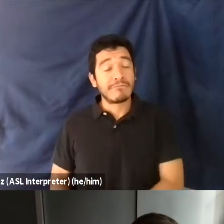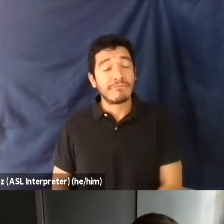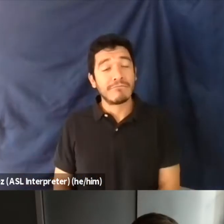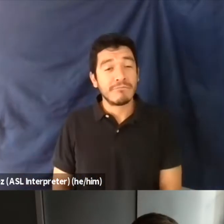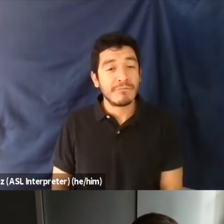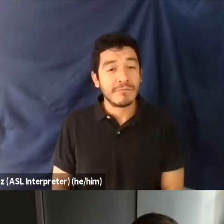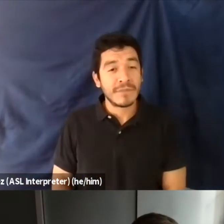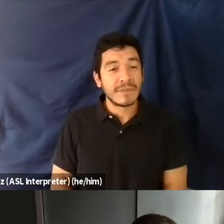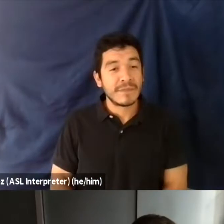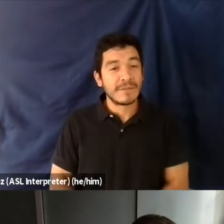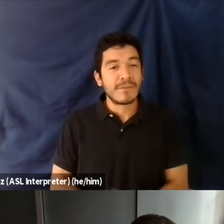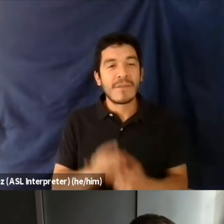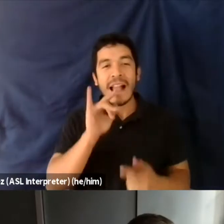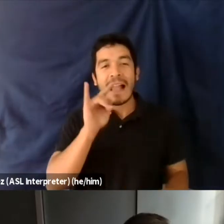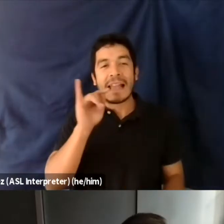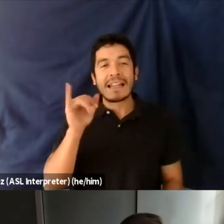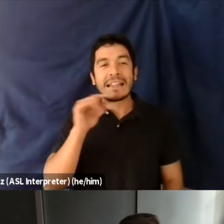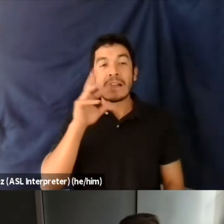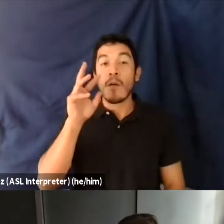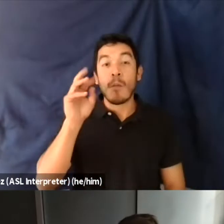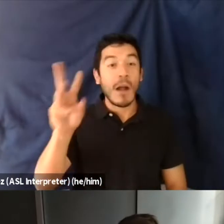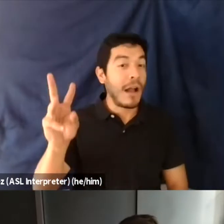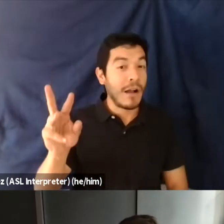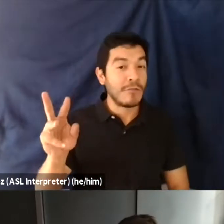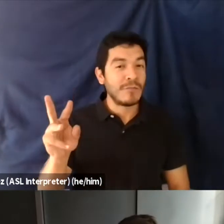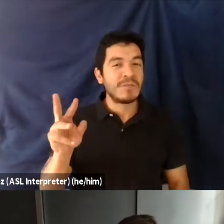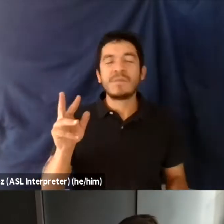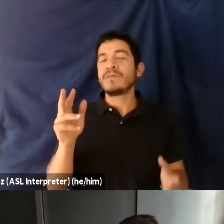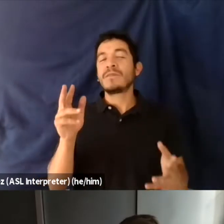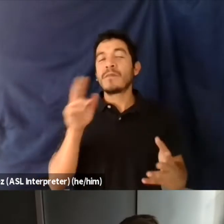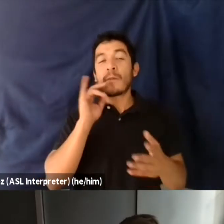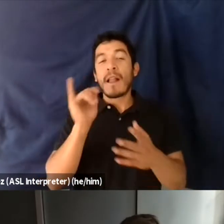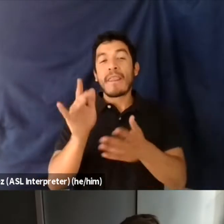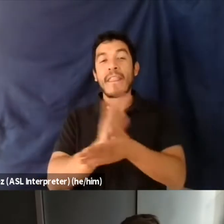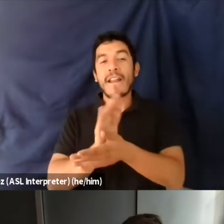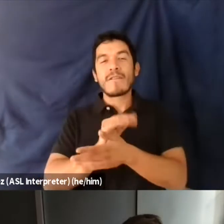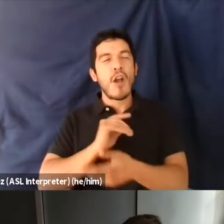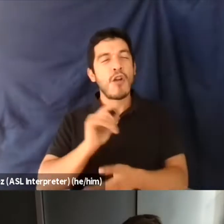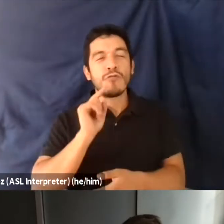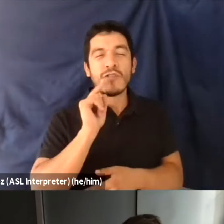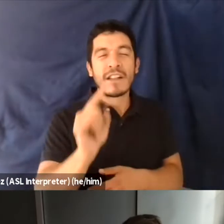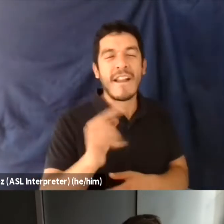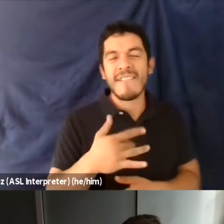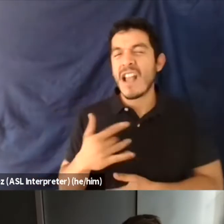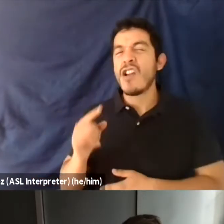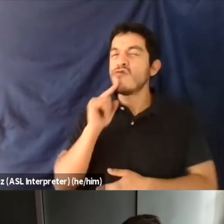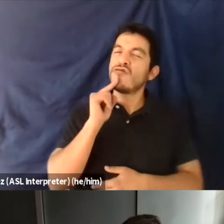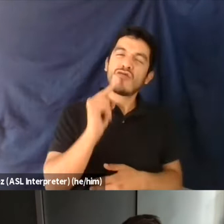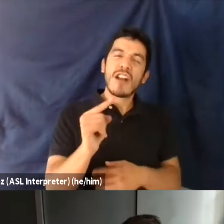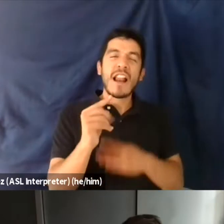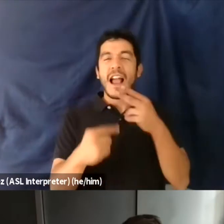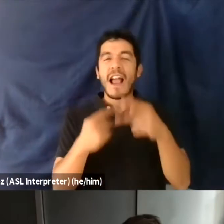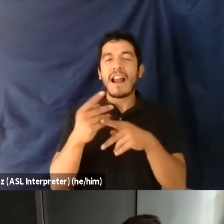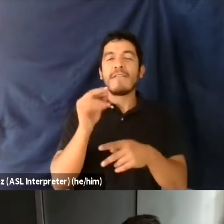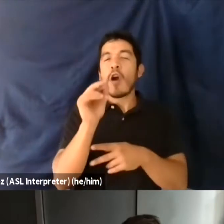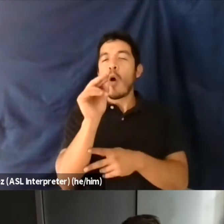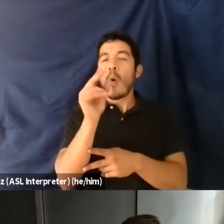I mean, cause everything, I don't know, the film has such as an organic, it feels really like an organic structure. Like it's really lyrical,